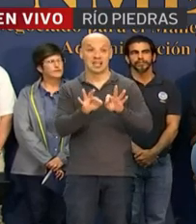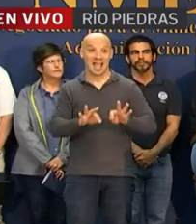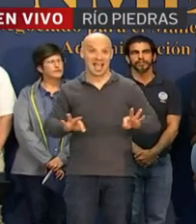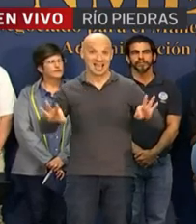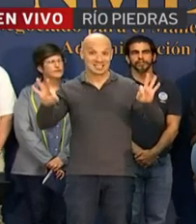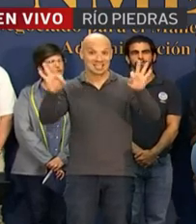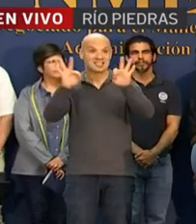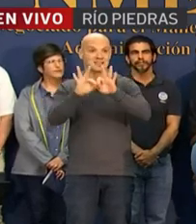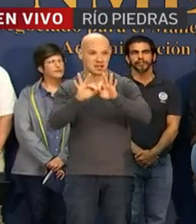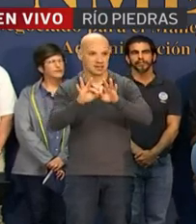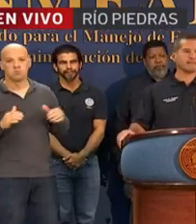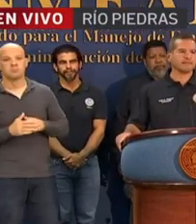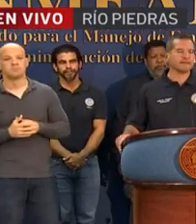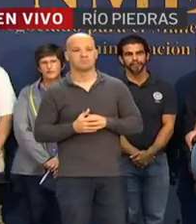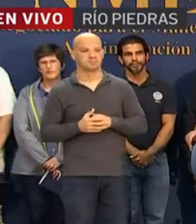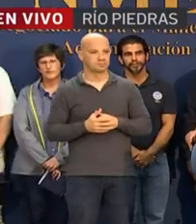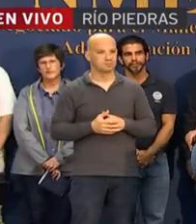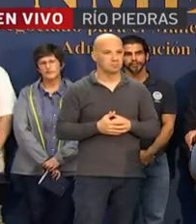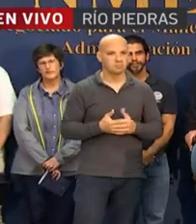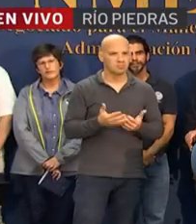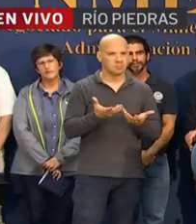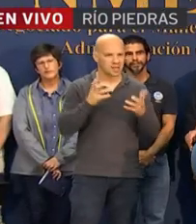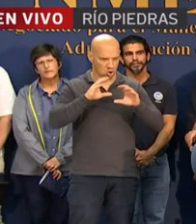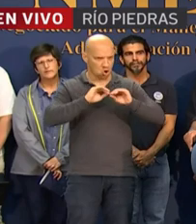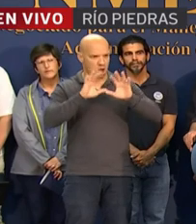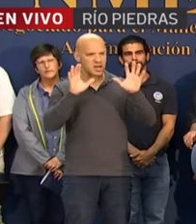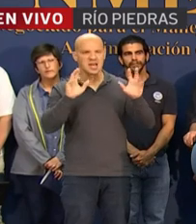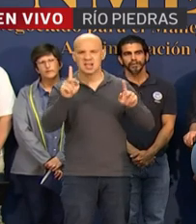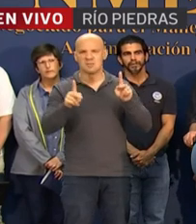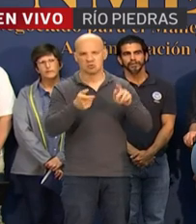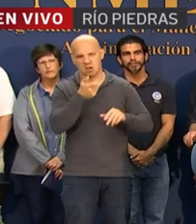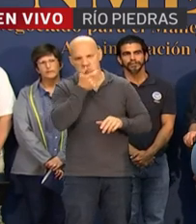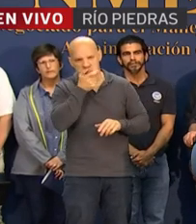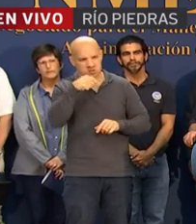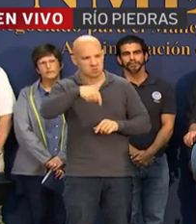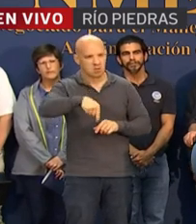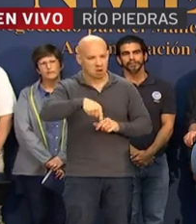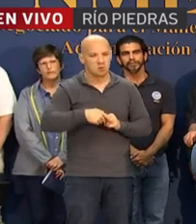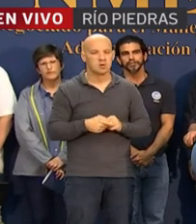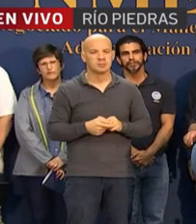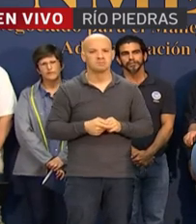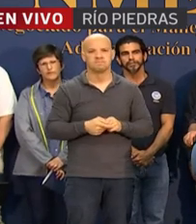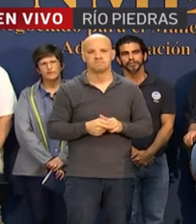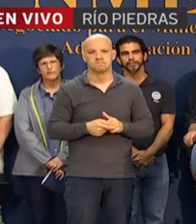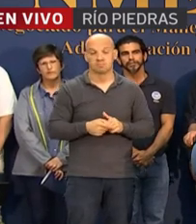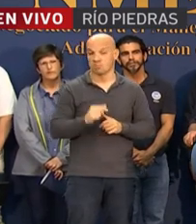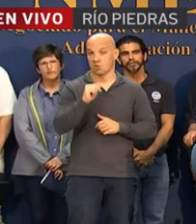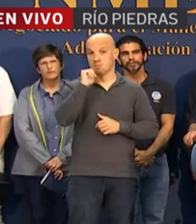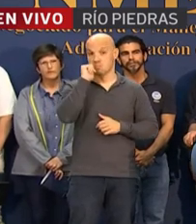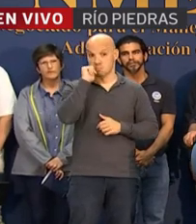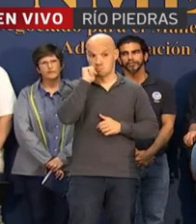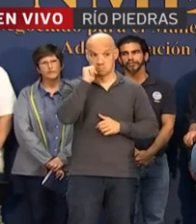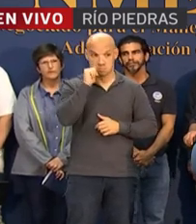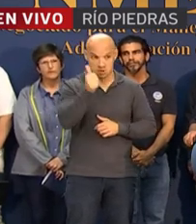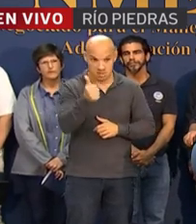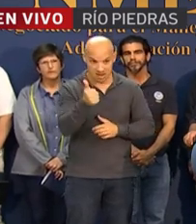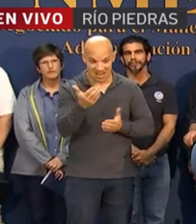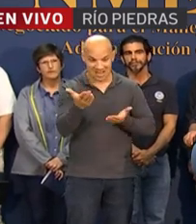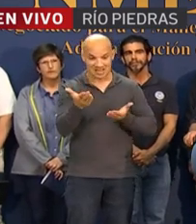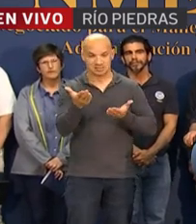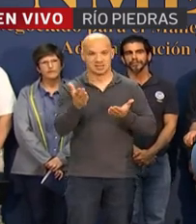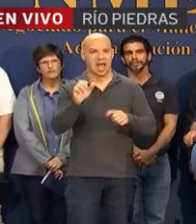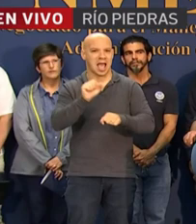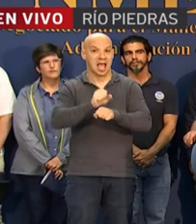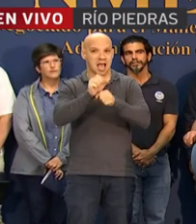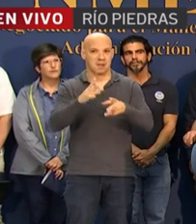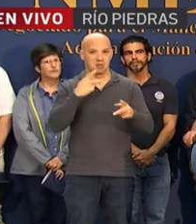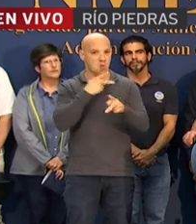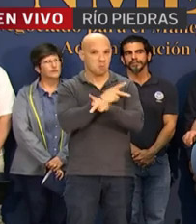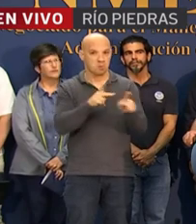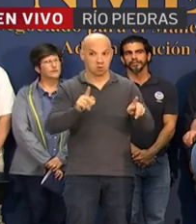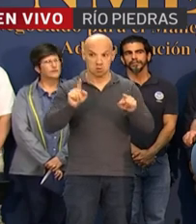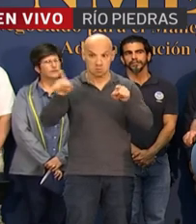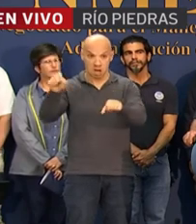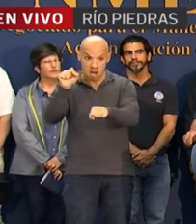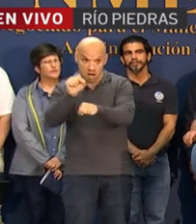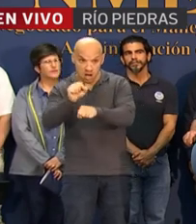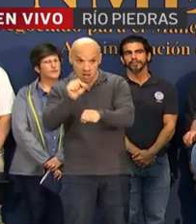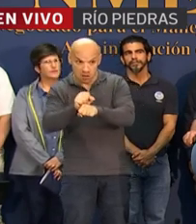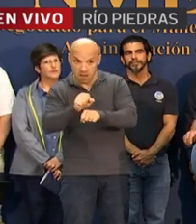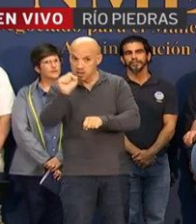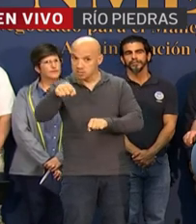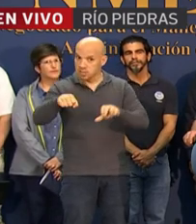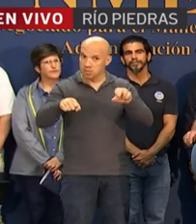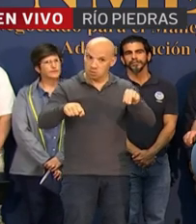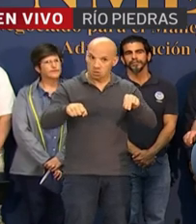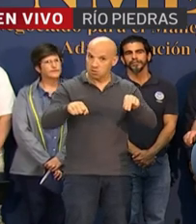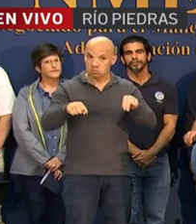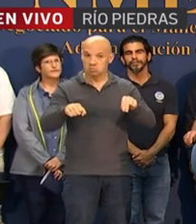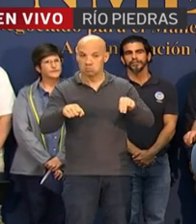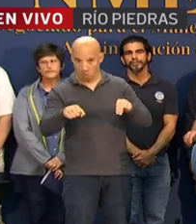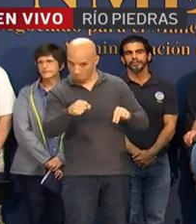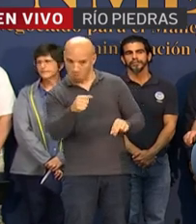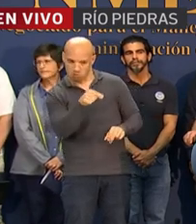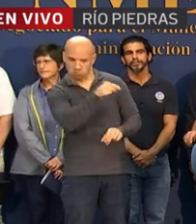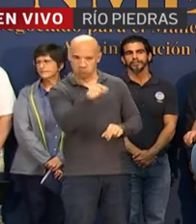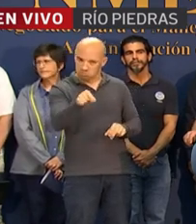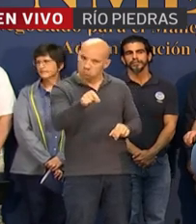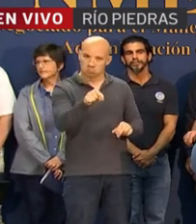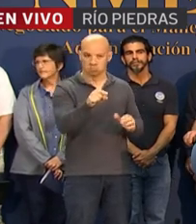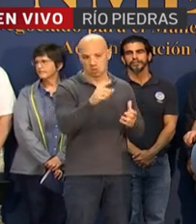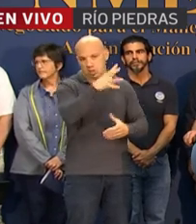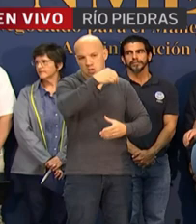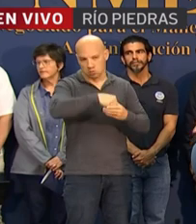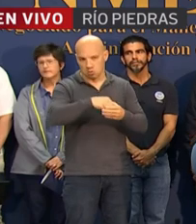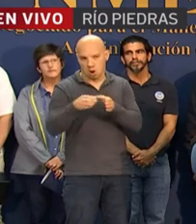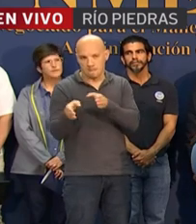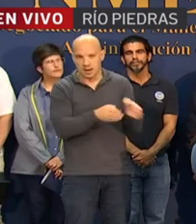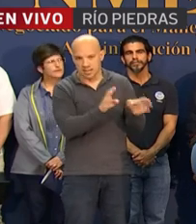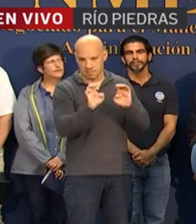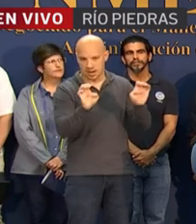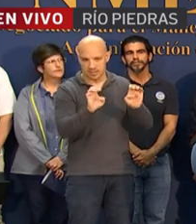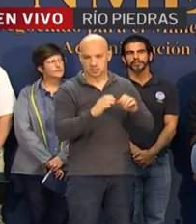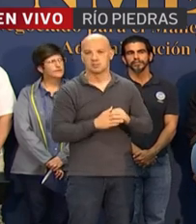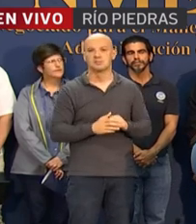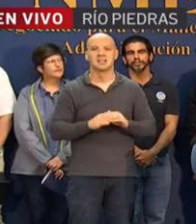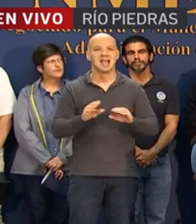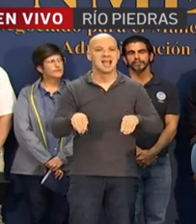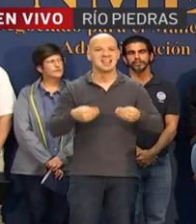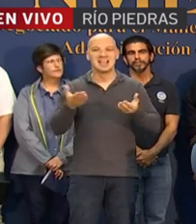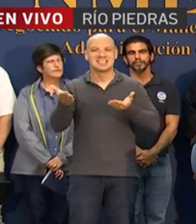PÚBLICOS NO TIENEN QUE A Y